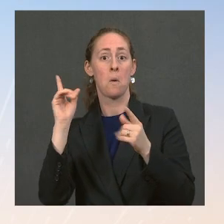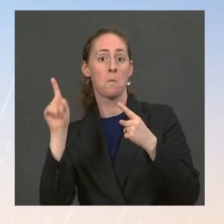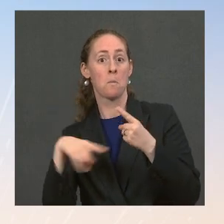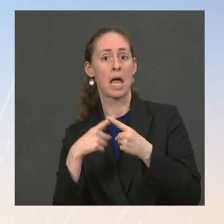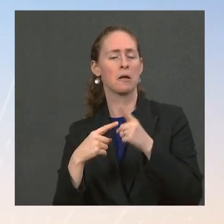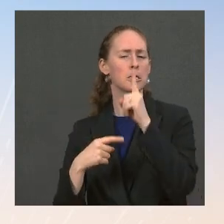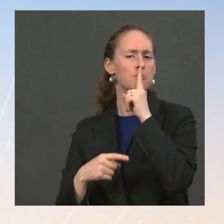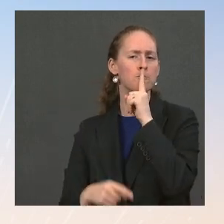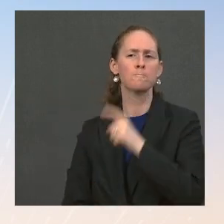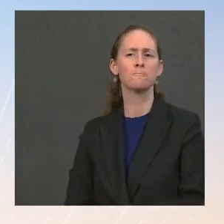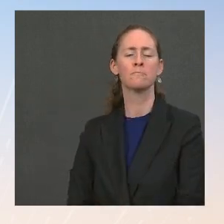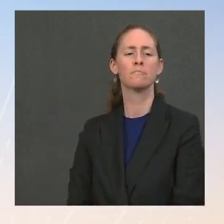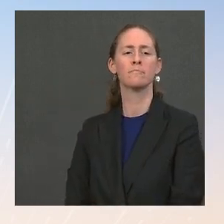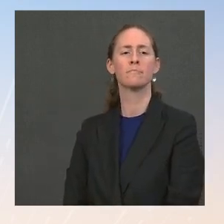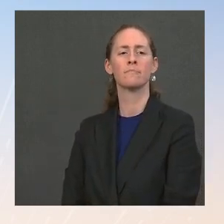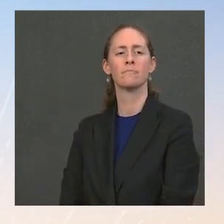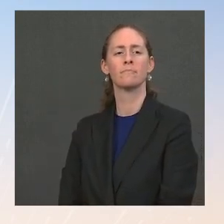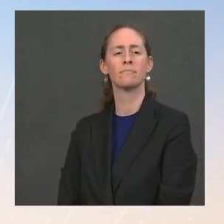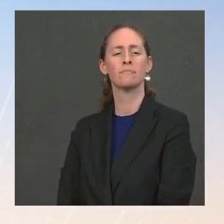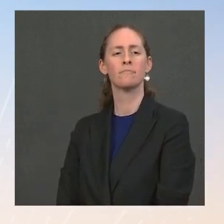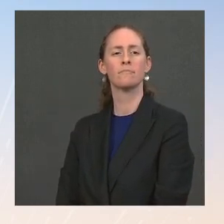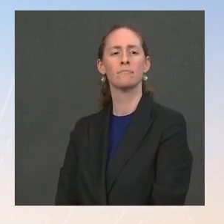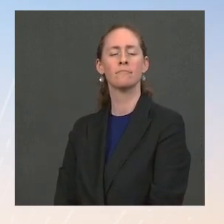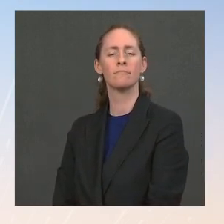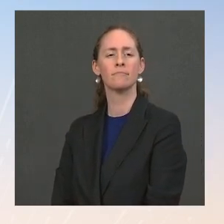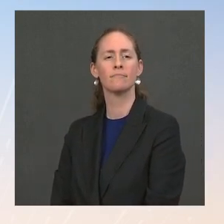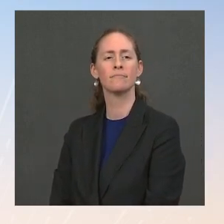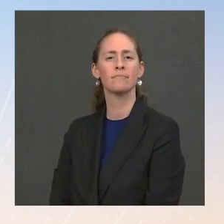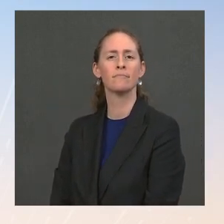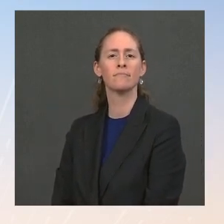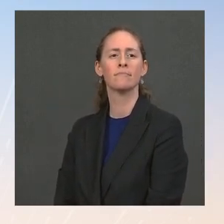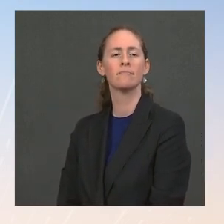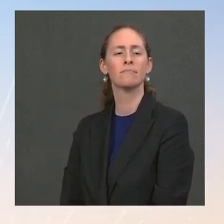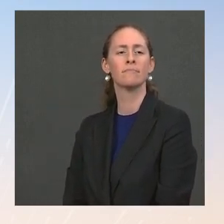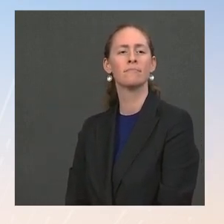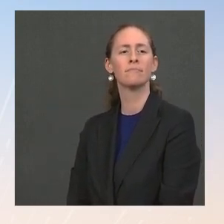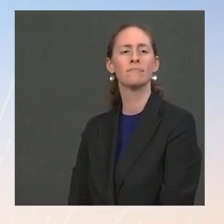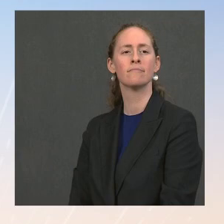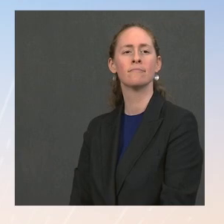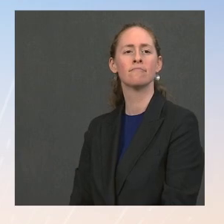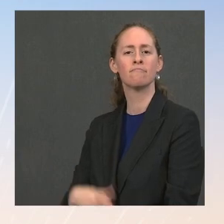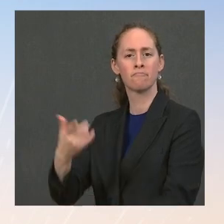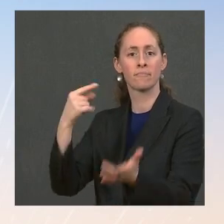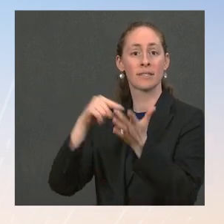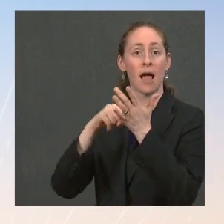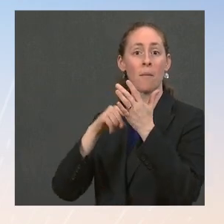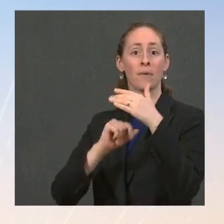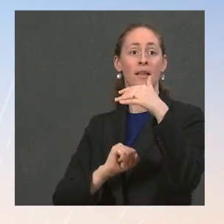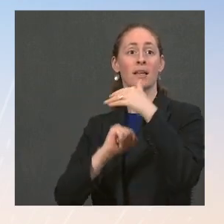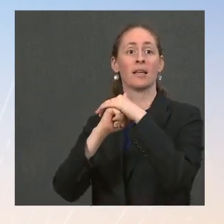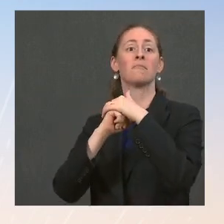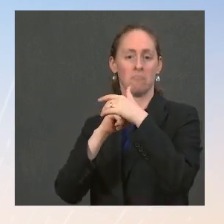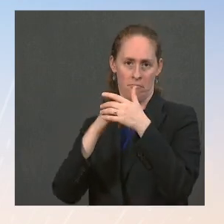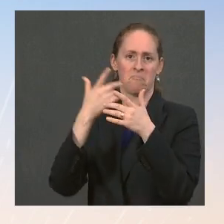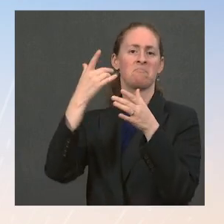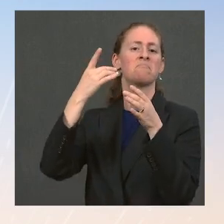is that something -- you know, it seems like he will be able to sign a short-term suspension of that. Ms. Psaki: Yeah. The Press: Are there any conversations about trying